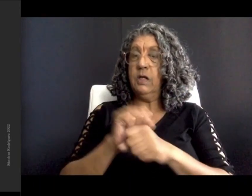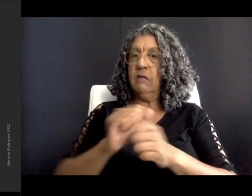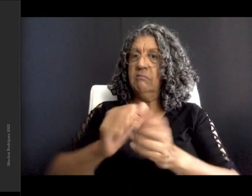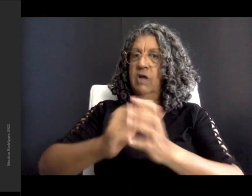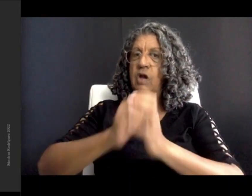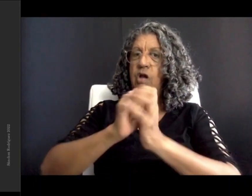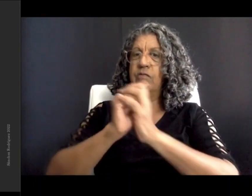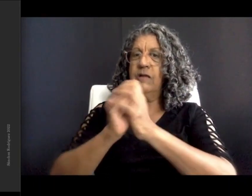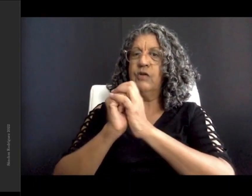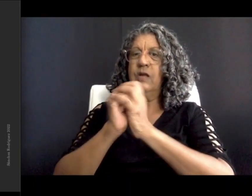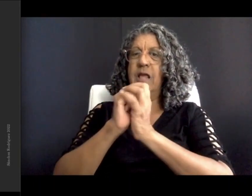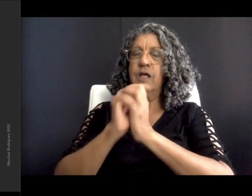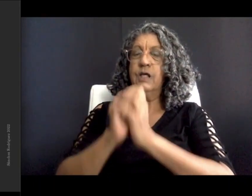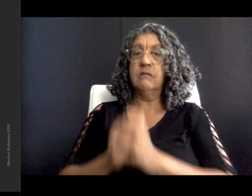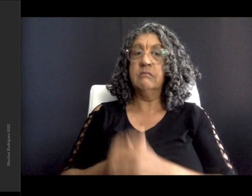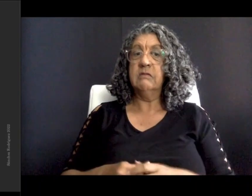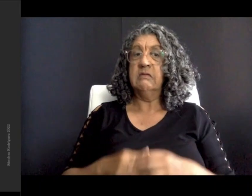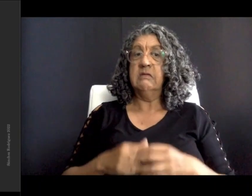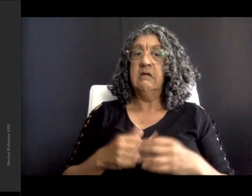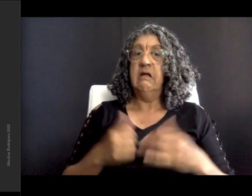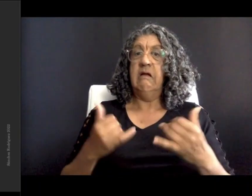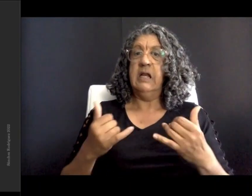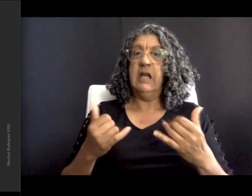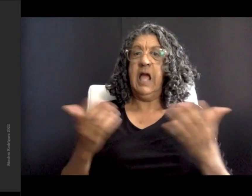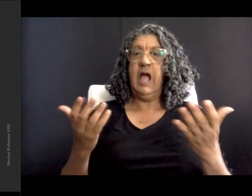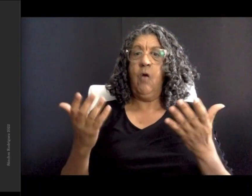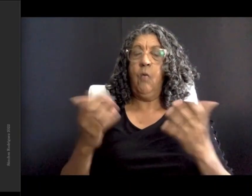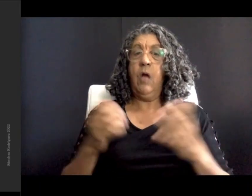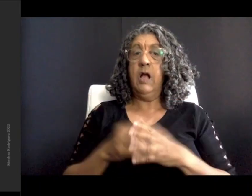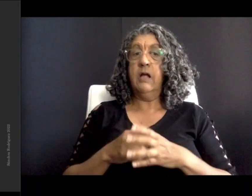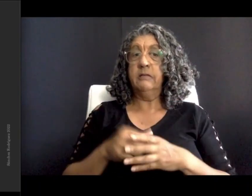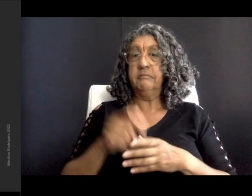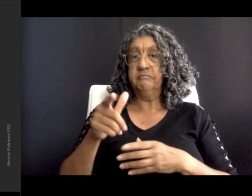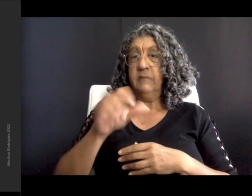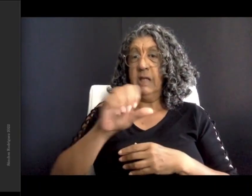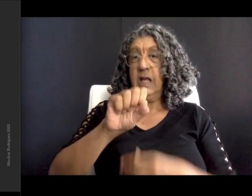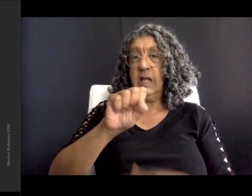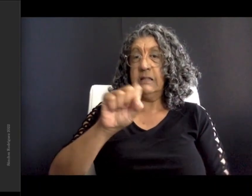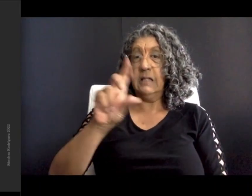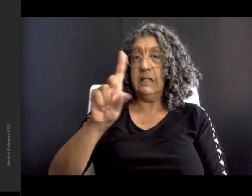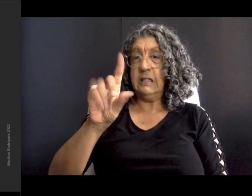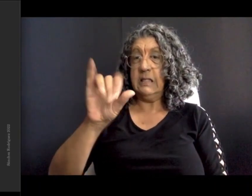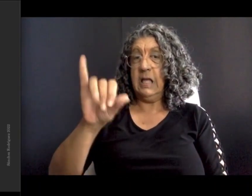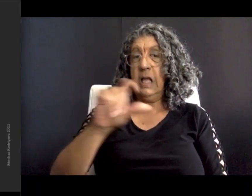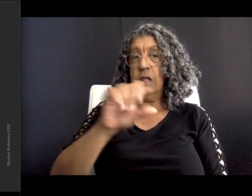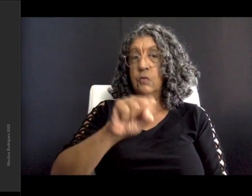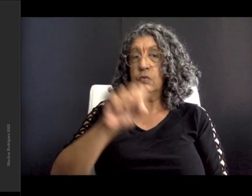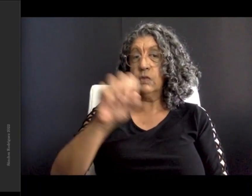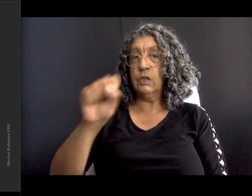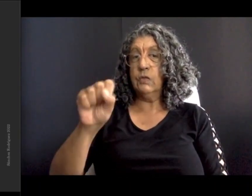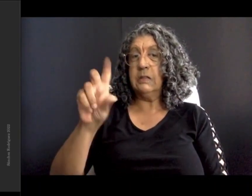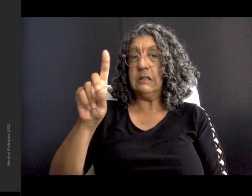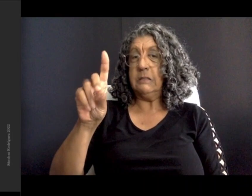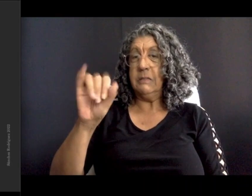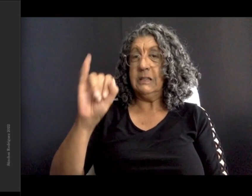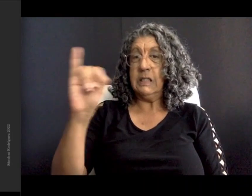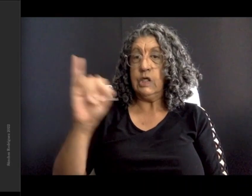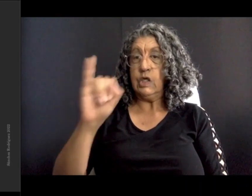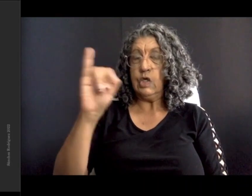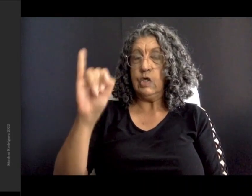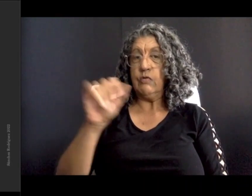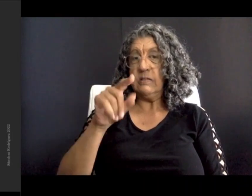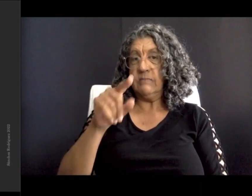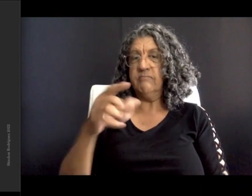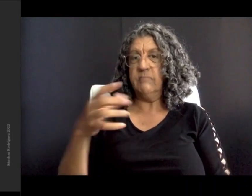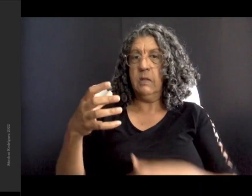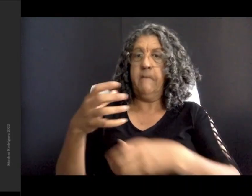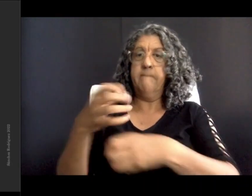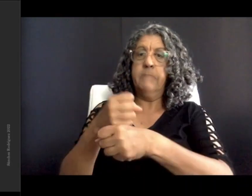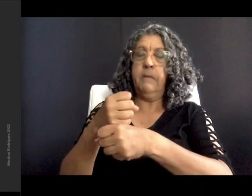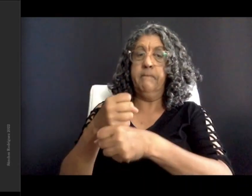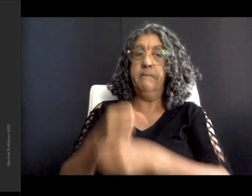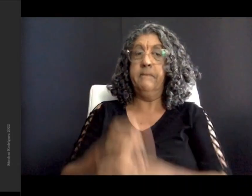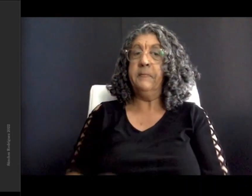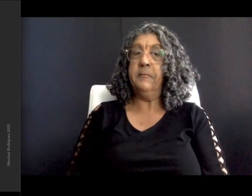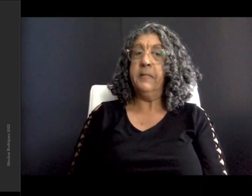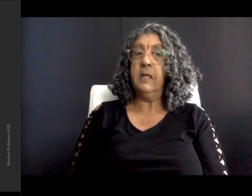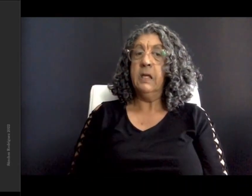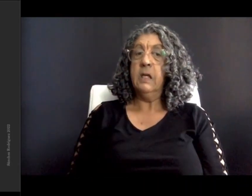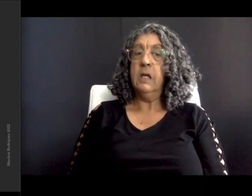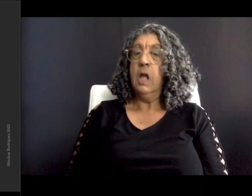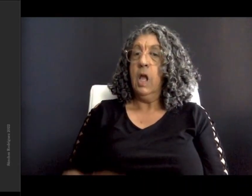you're working now, congratulations. So now, what your Social Security disability insurance SSDI?